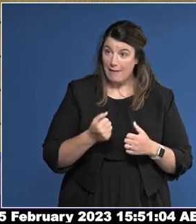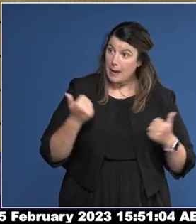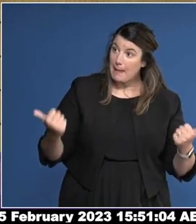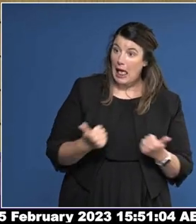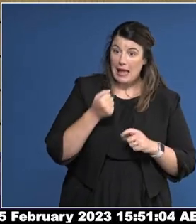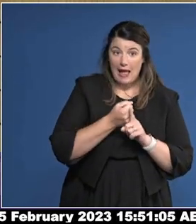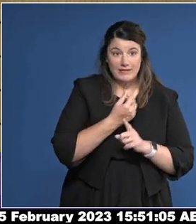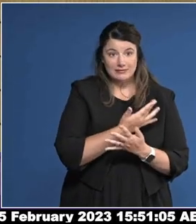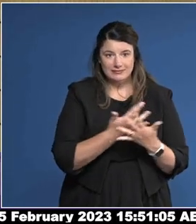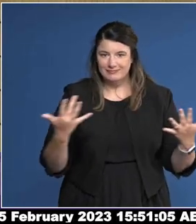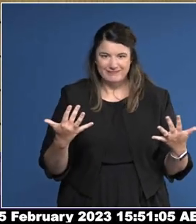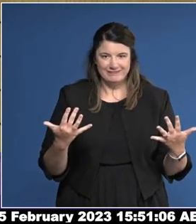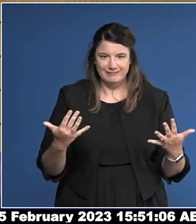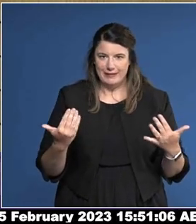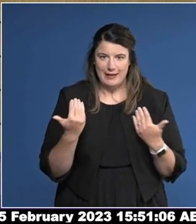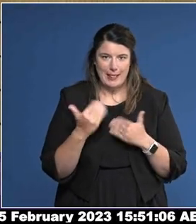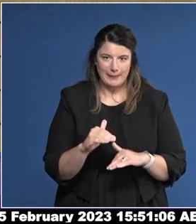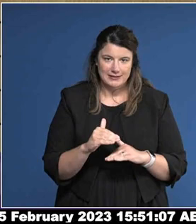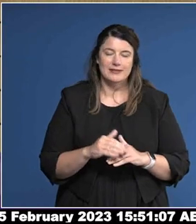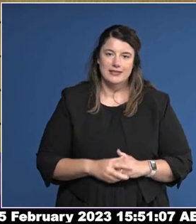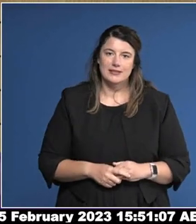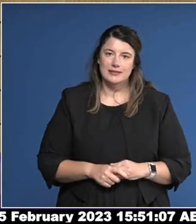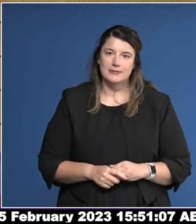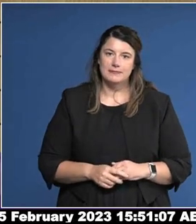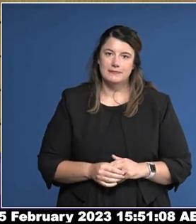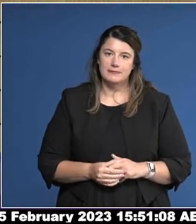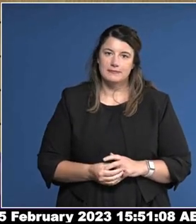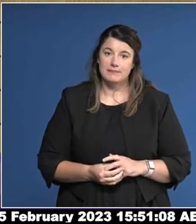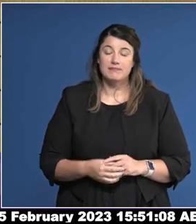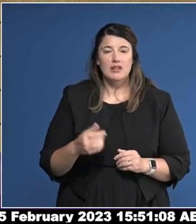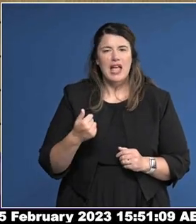So part of the data within our State of the Sector Report is we ask our members around